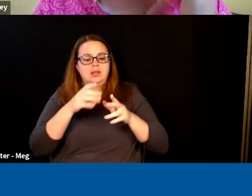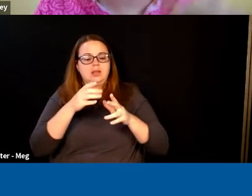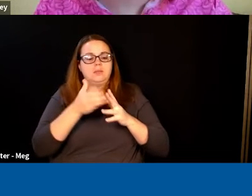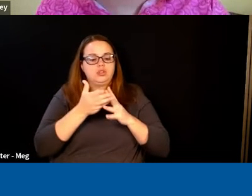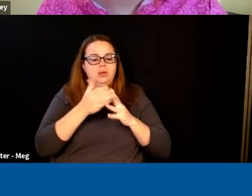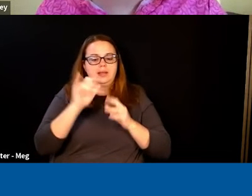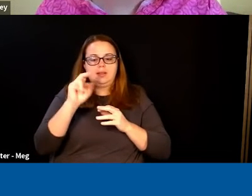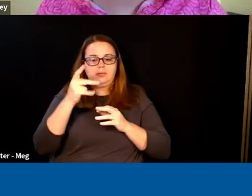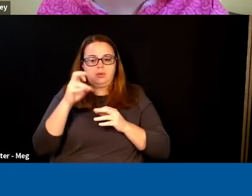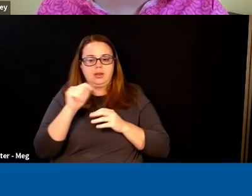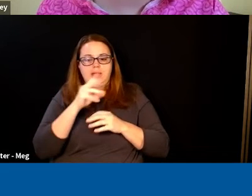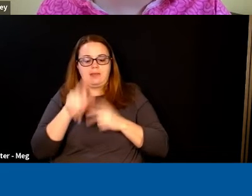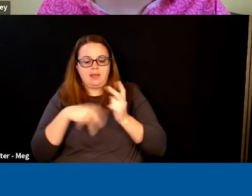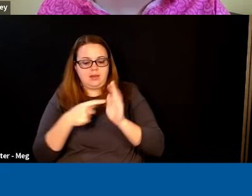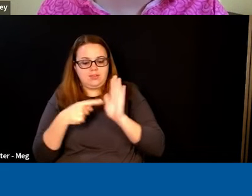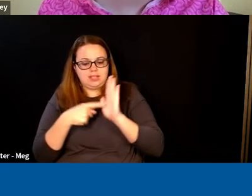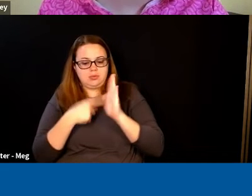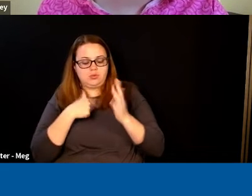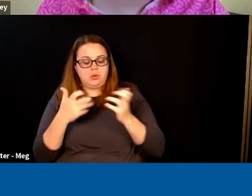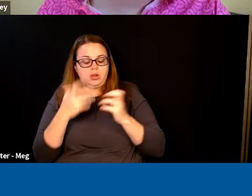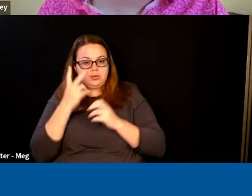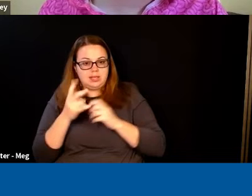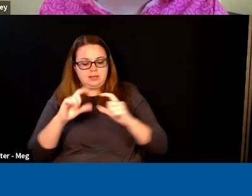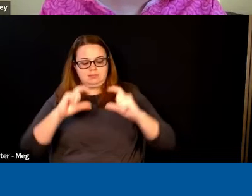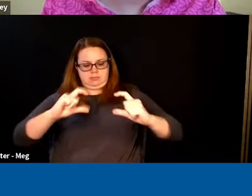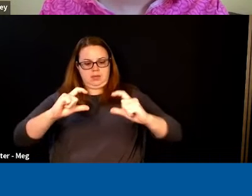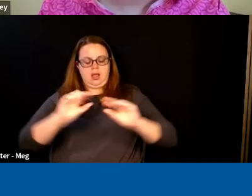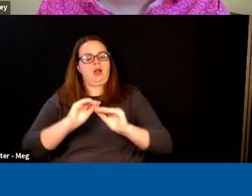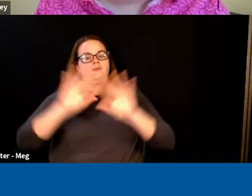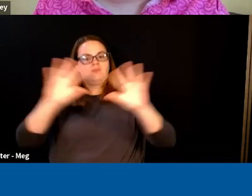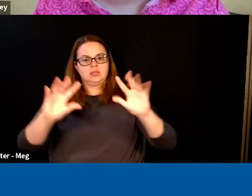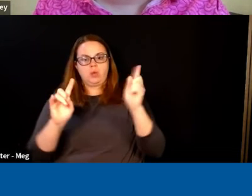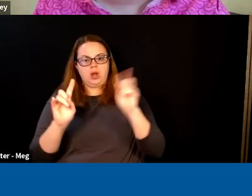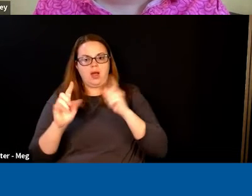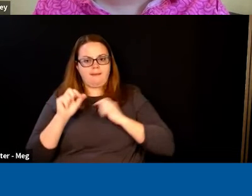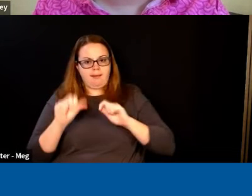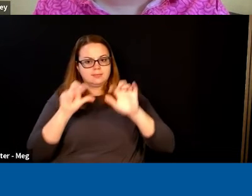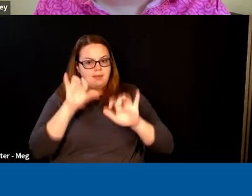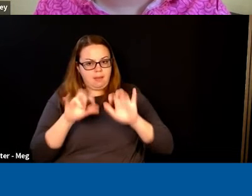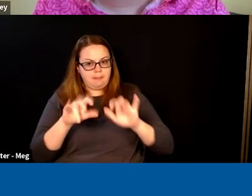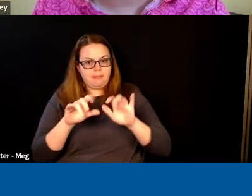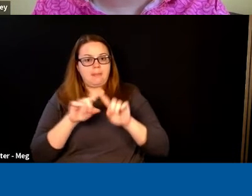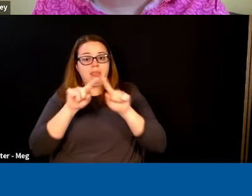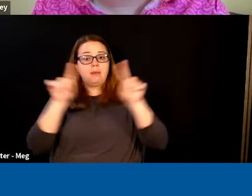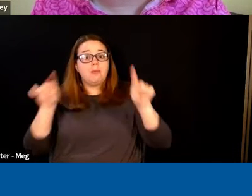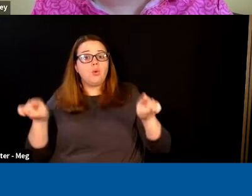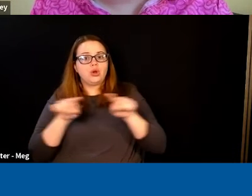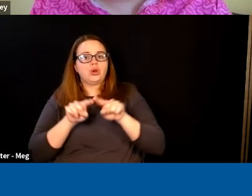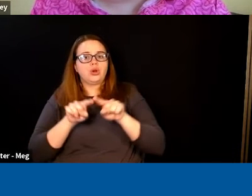and the kinds of examples we want to see. It's a lot more obvious as well. But this border situation is not, you know,